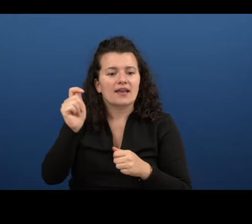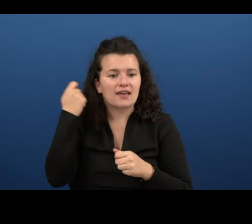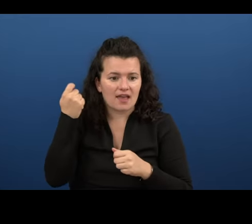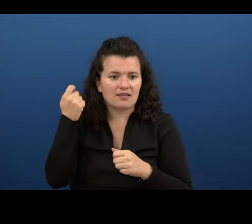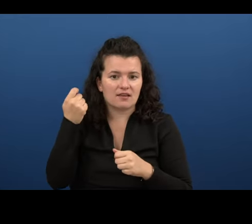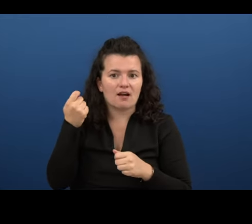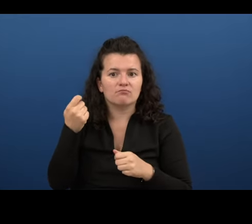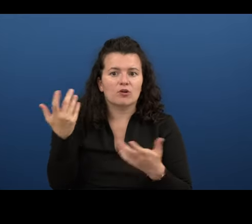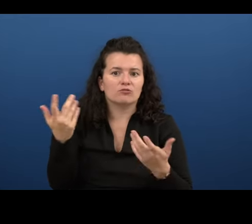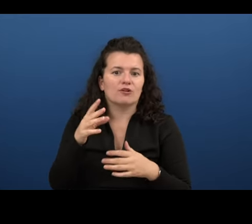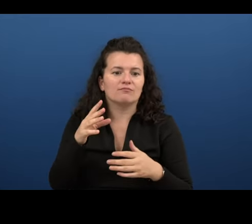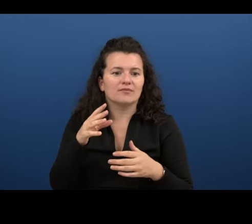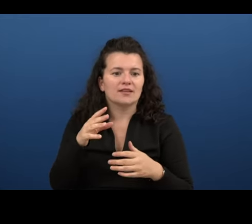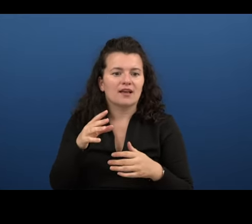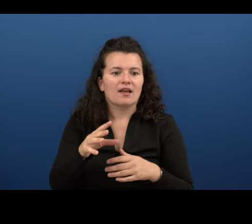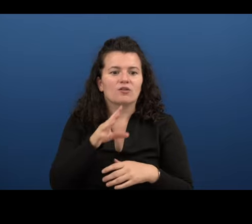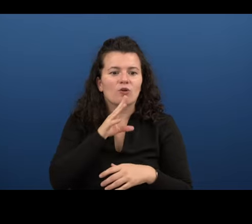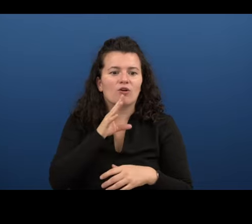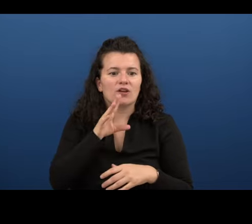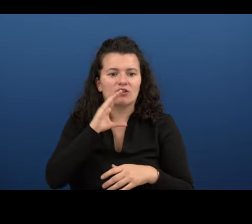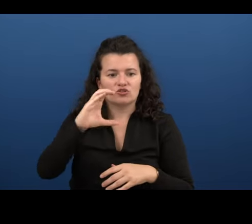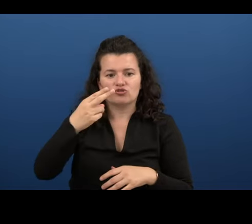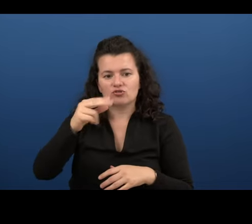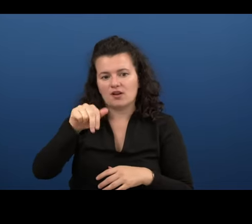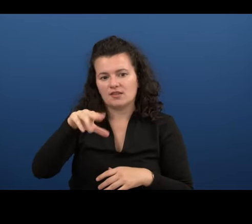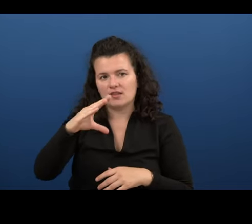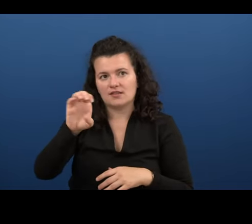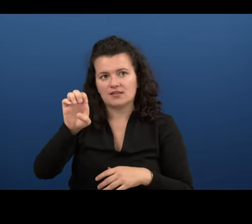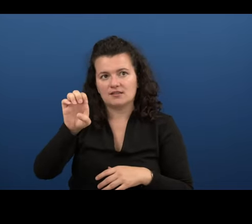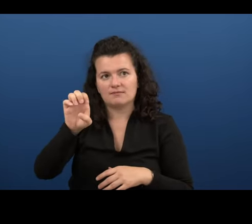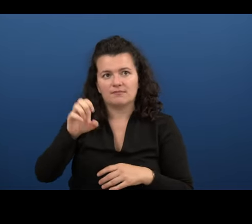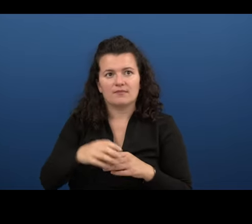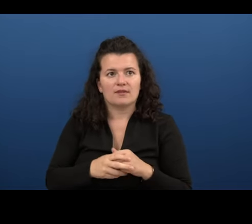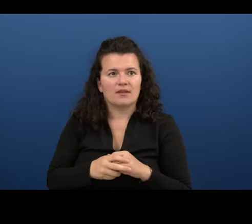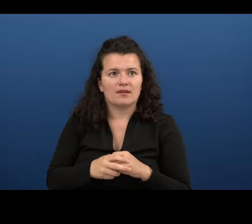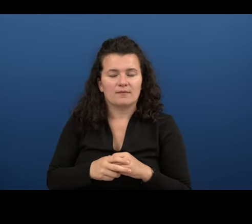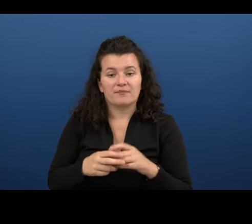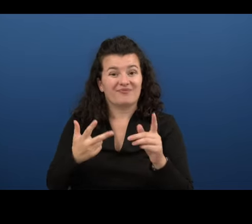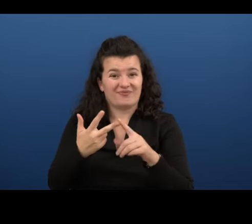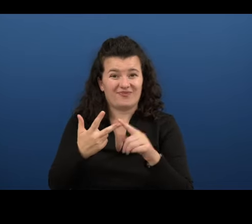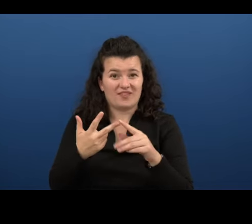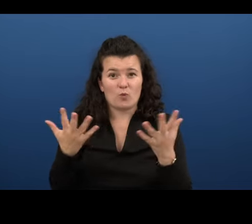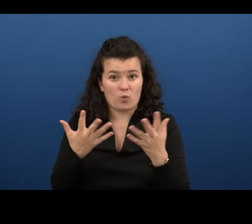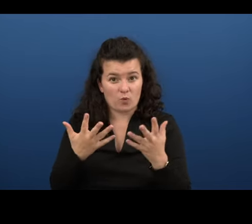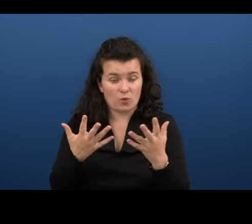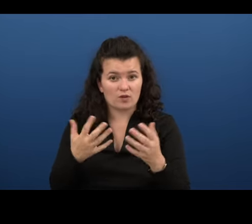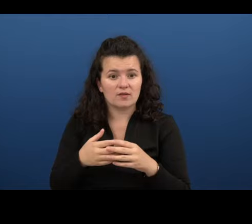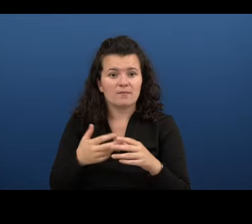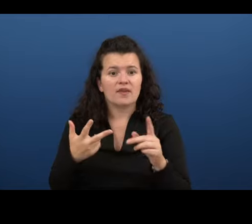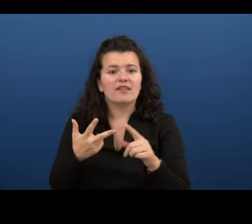at creating 14:31:55 a way of vocalizing data visualizations